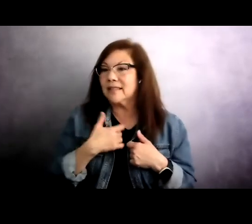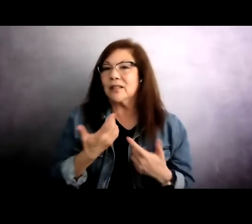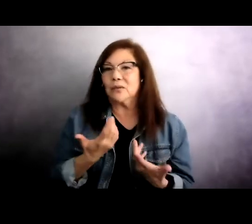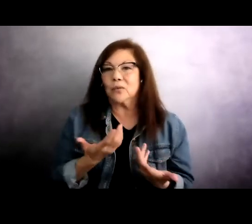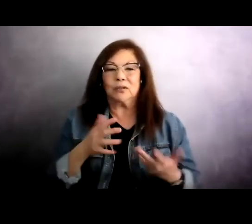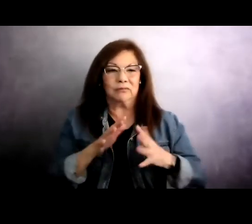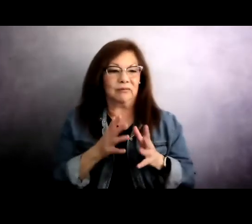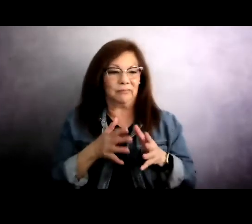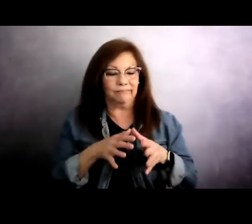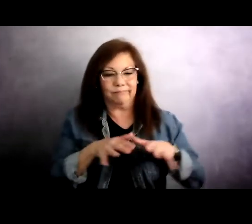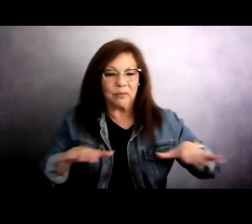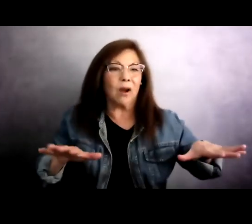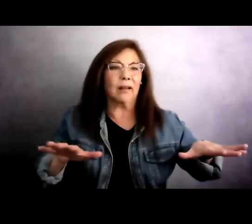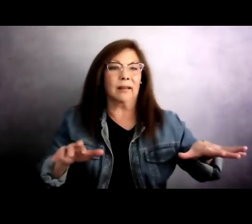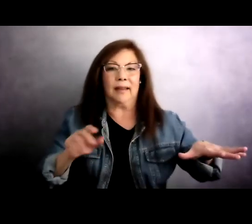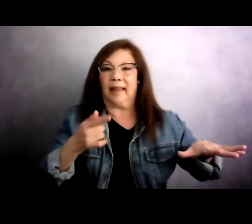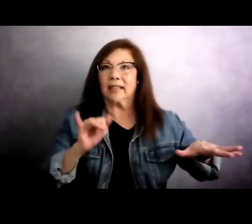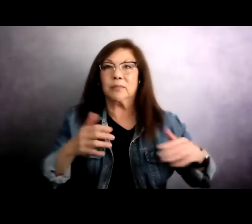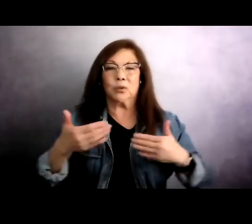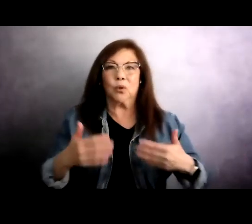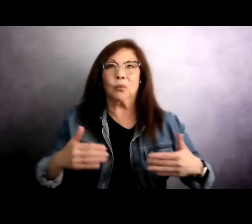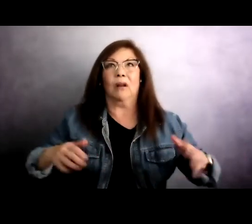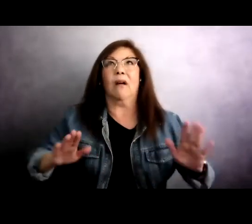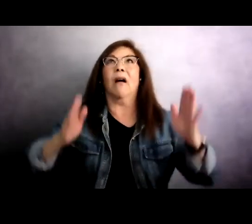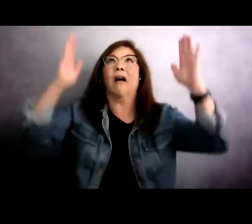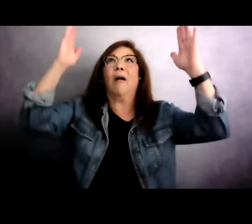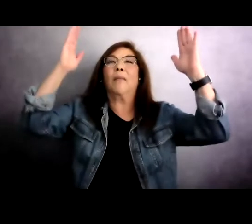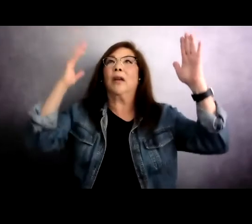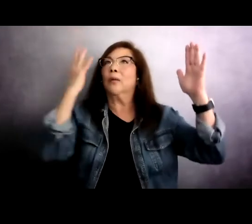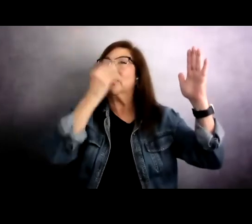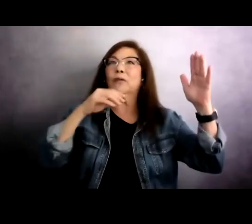Gatsby's rooms went up. His before close, not located in a polished in the Orchard Corp.